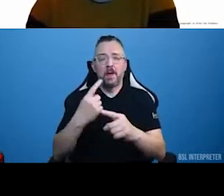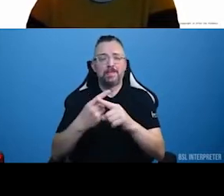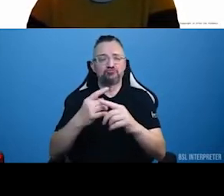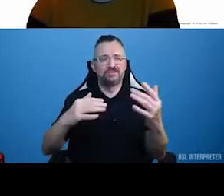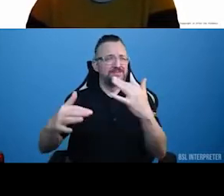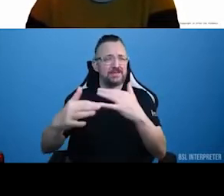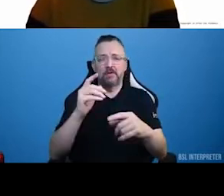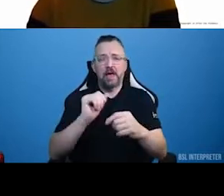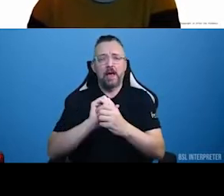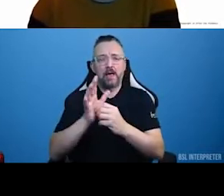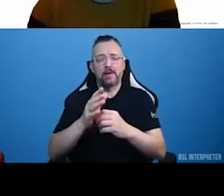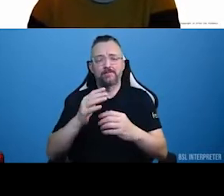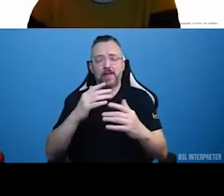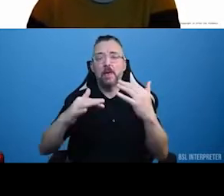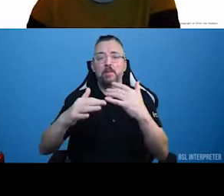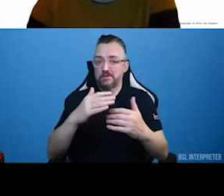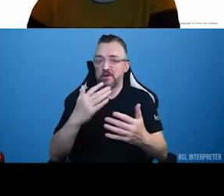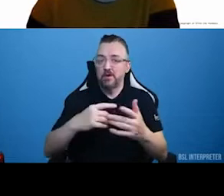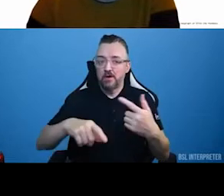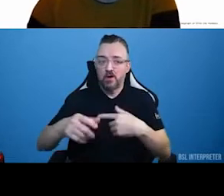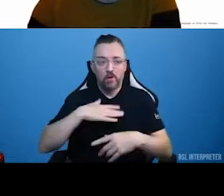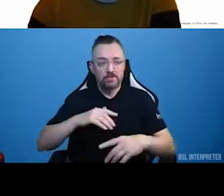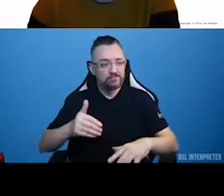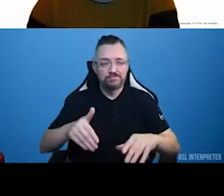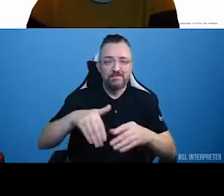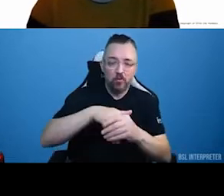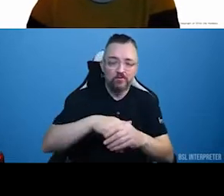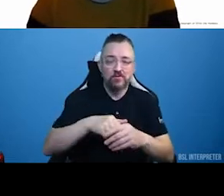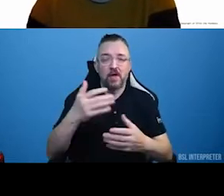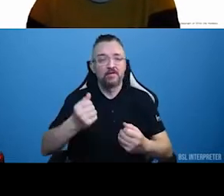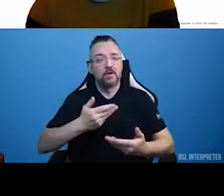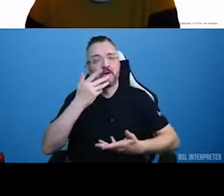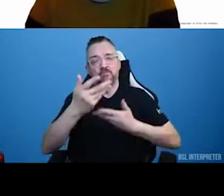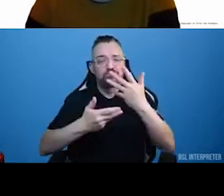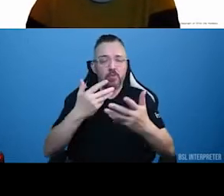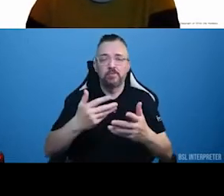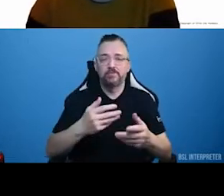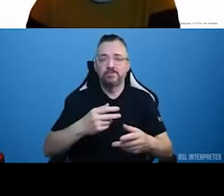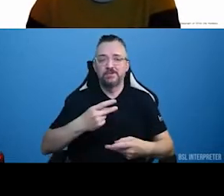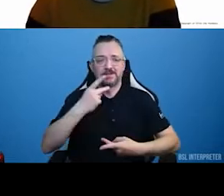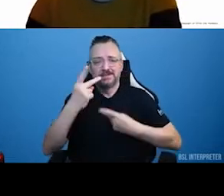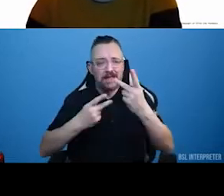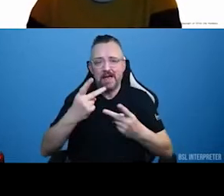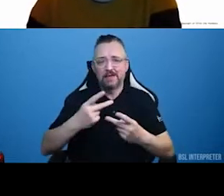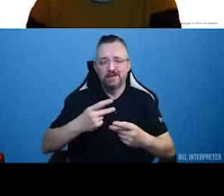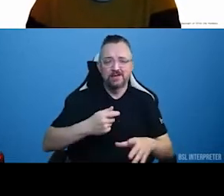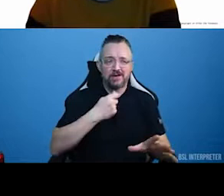their own ideas that were in film format. They were in poem and rap, and a whole host of other things as well.